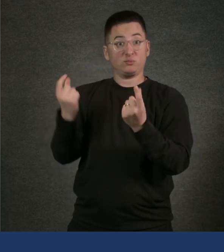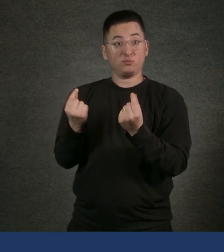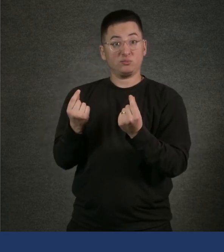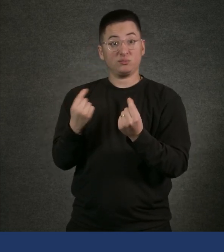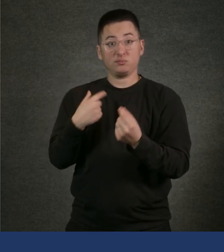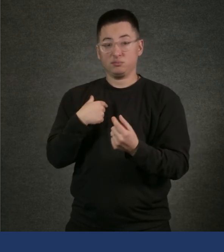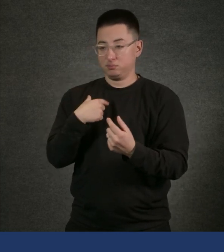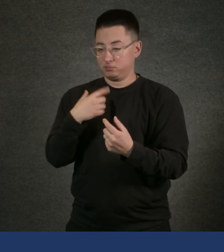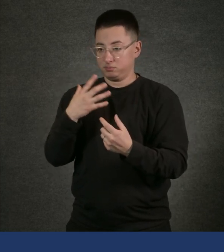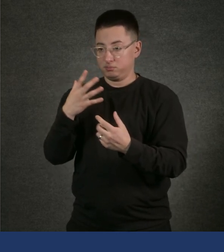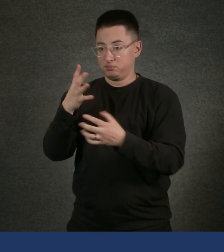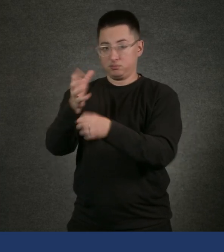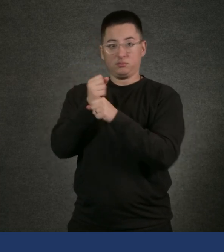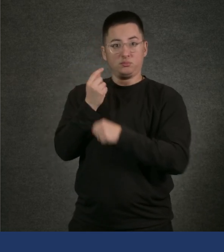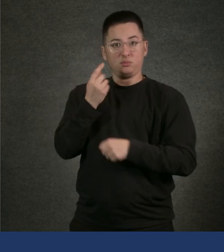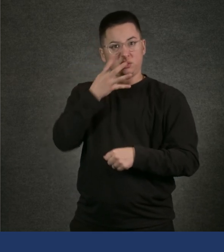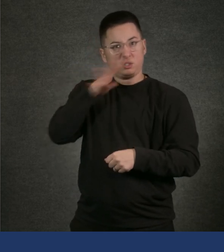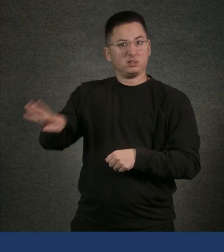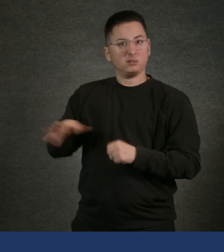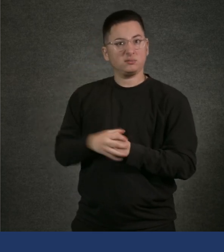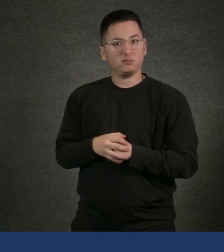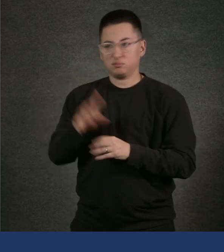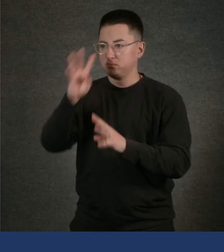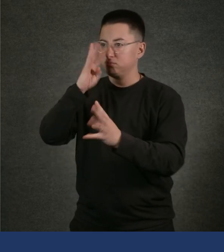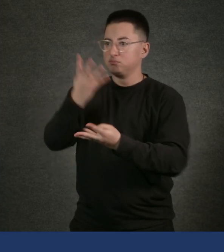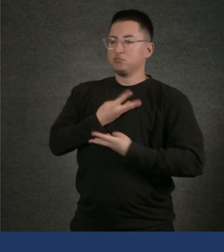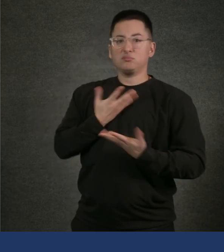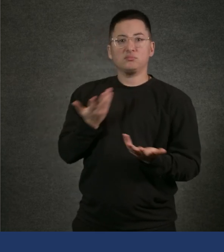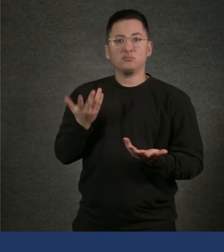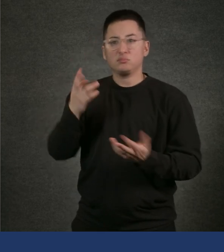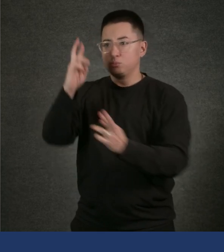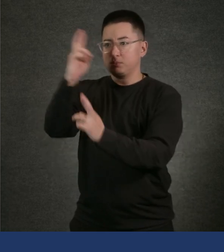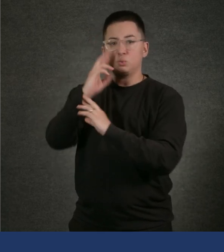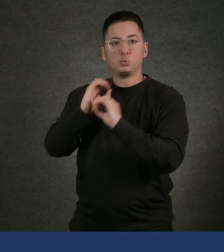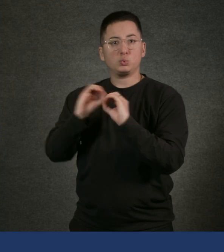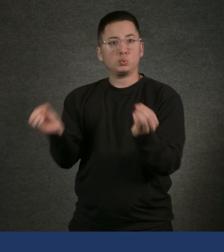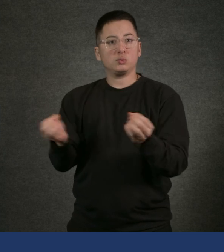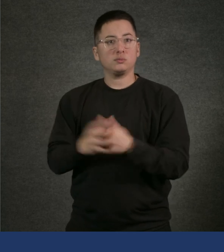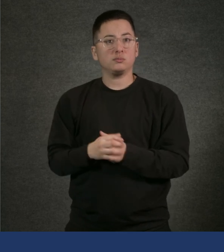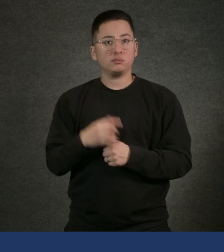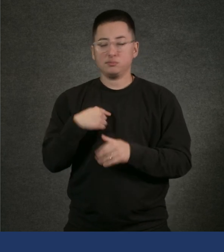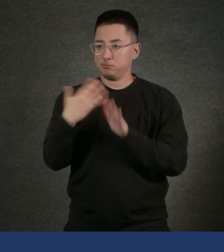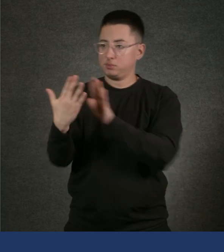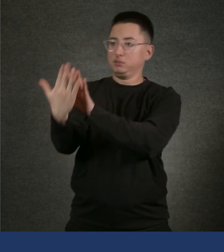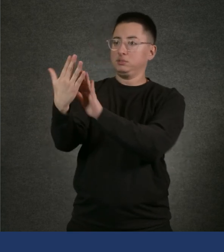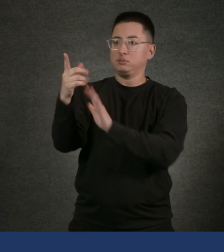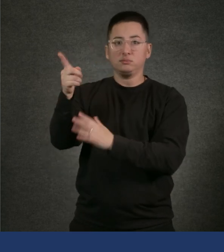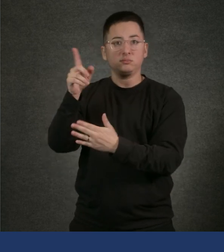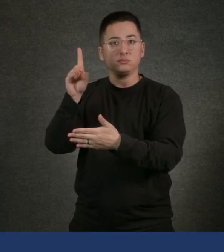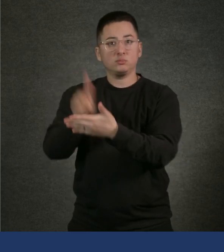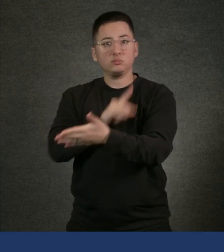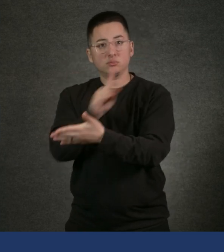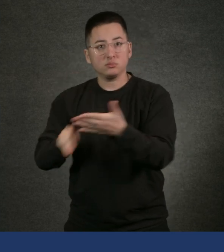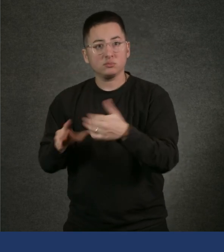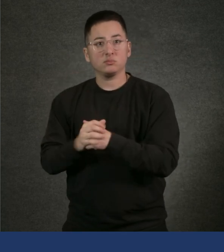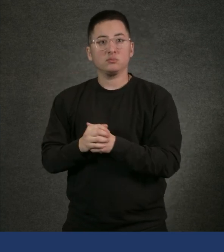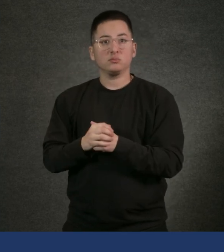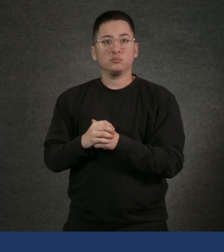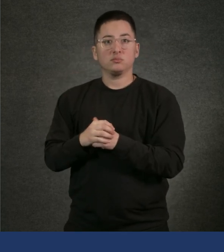Instead of respect, I faced prejudice and discrimination. Instead of care, I endure trauma--